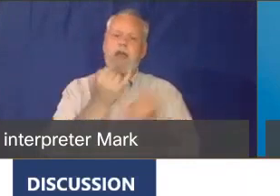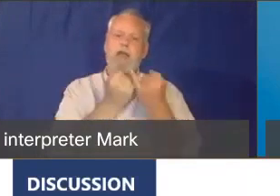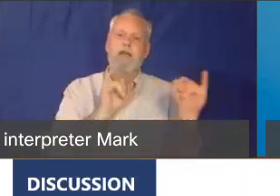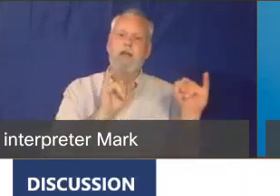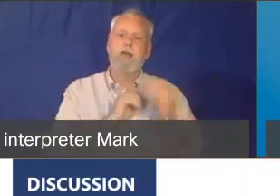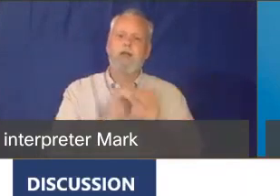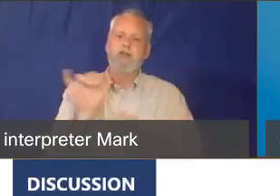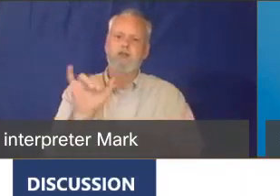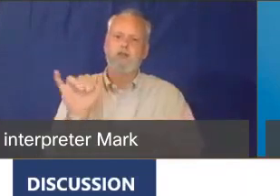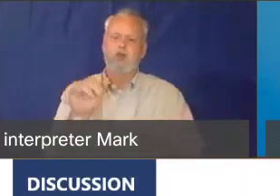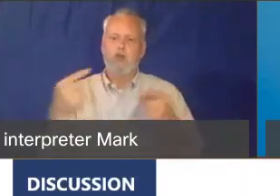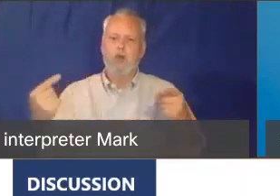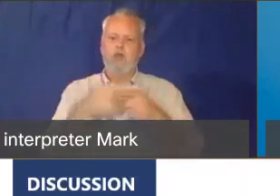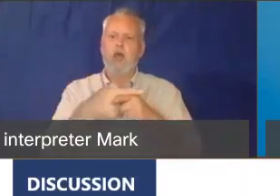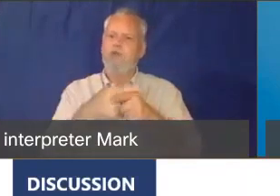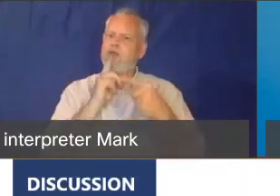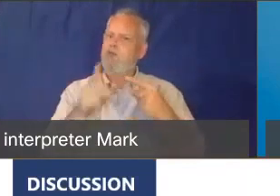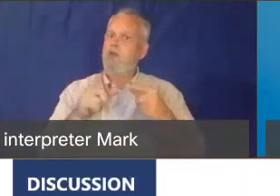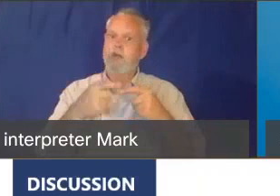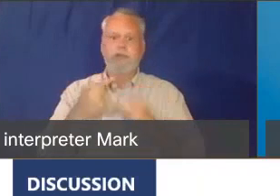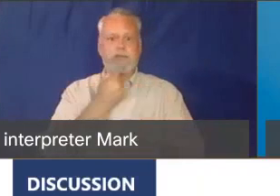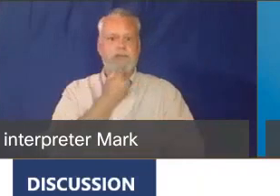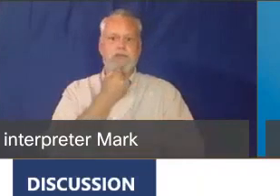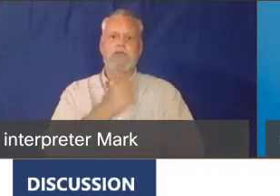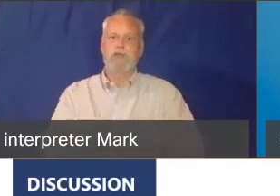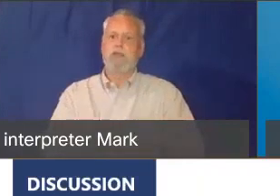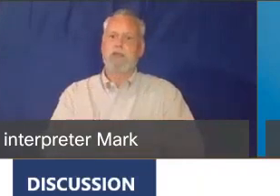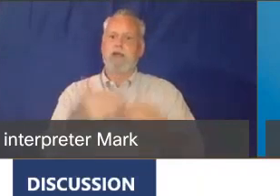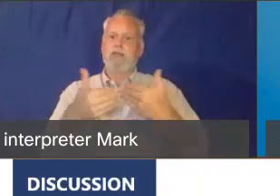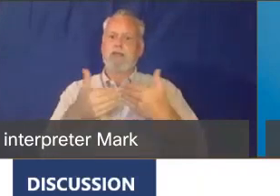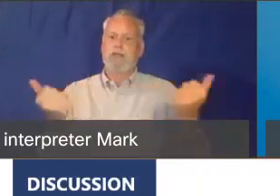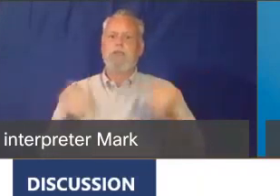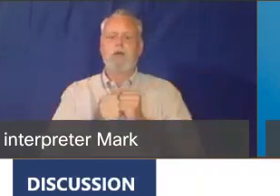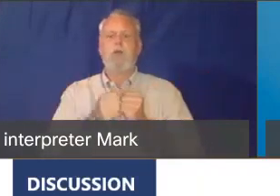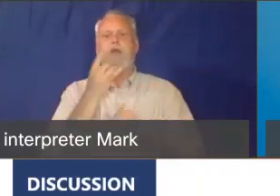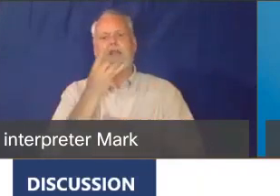Those conflicts are very serious and while separating them with signals is good. Um.